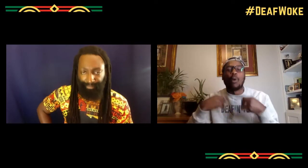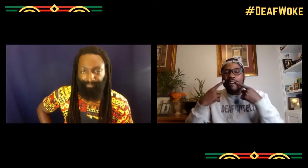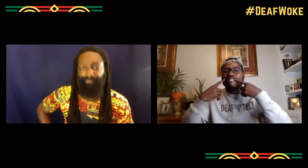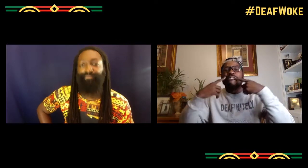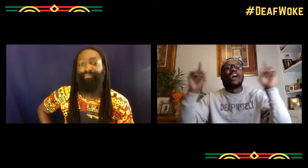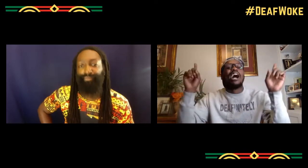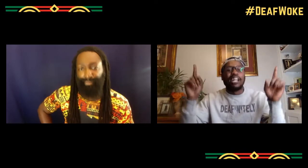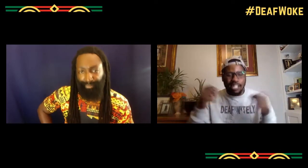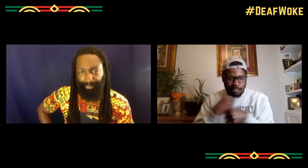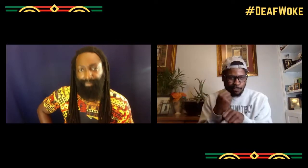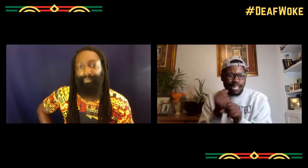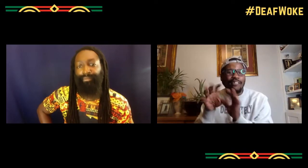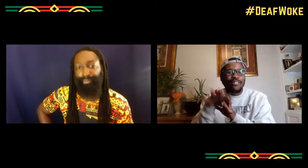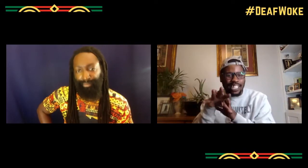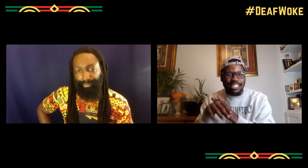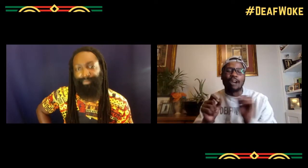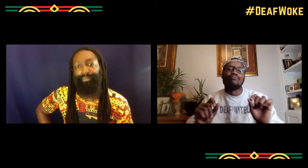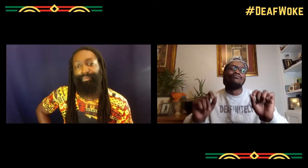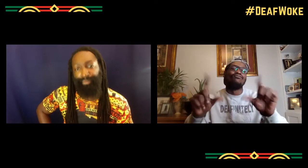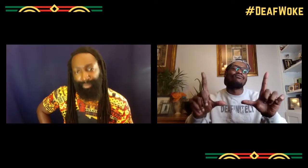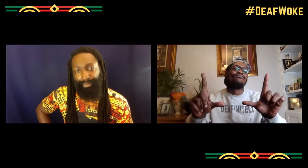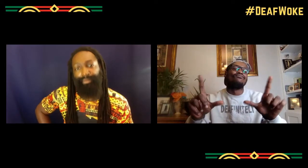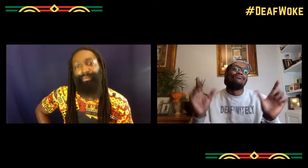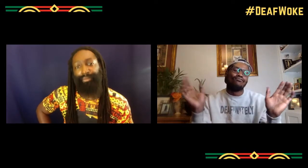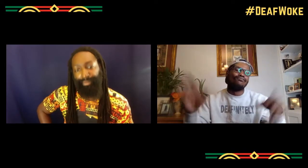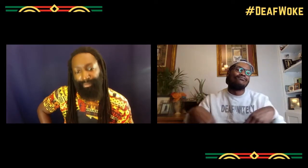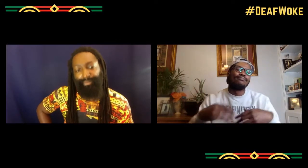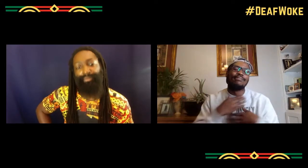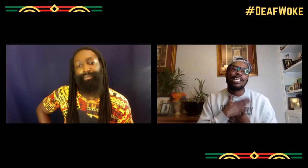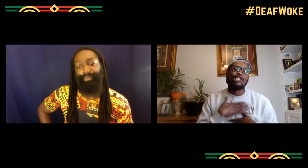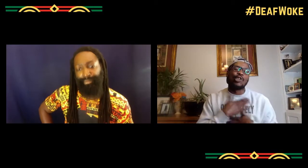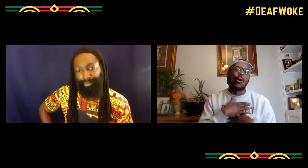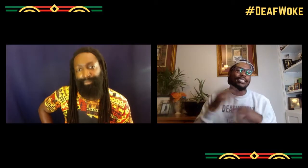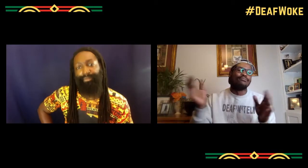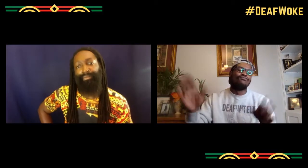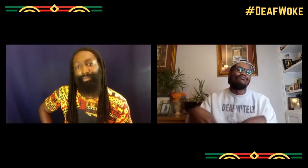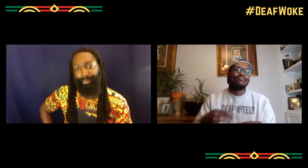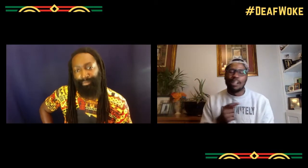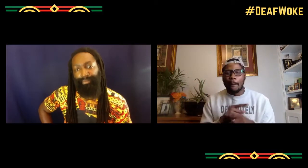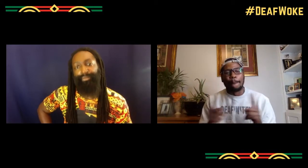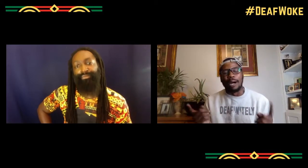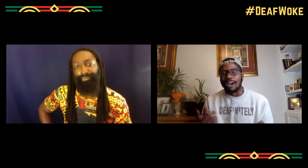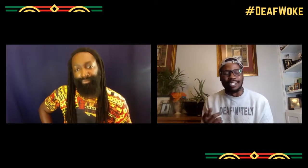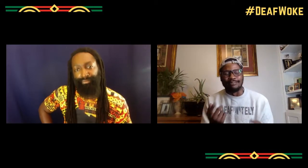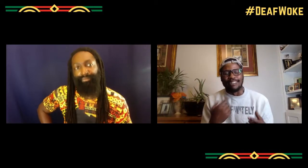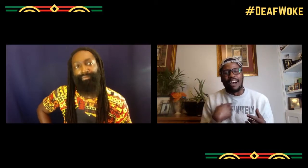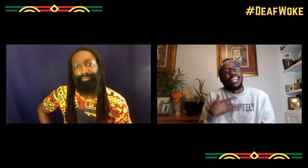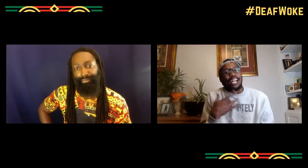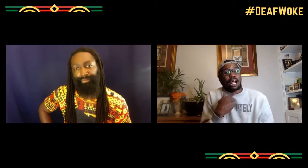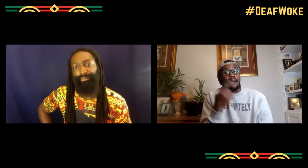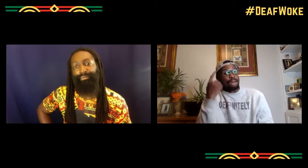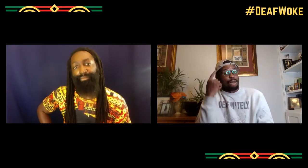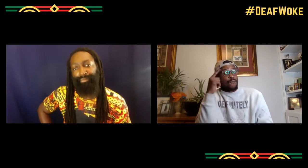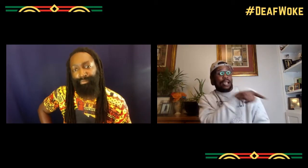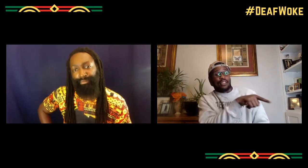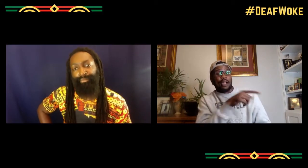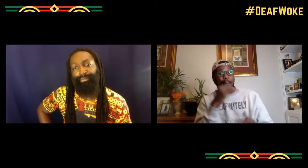I may here a song a thousand times before I might finally make a video. And then I'll put out there for people's consumption.